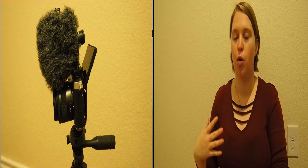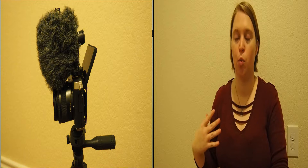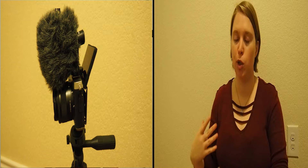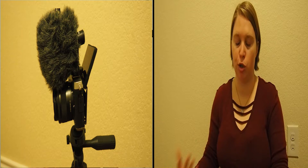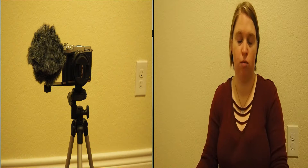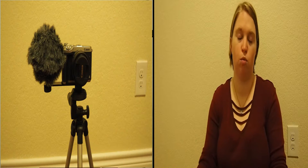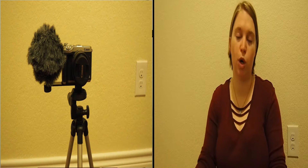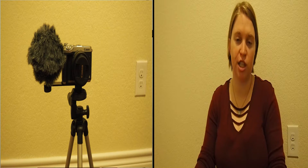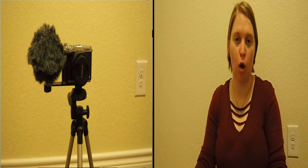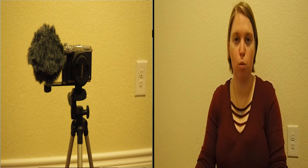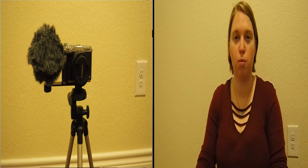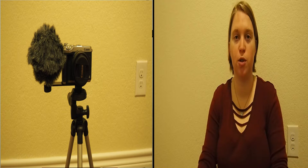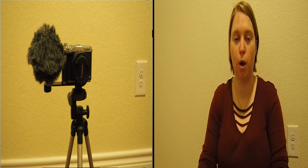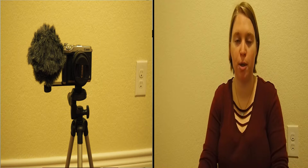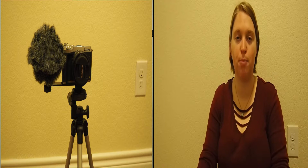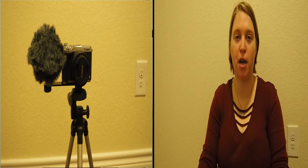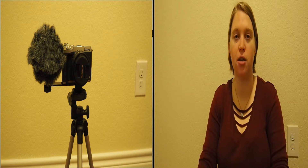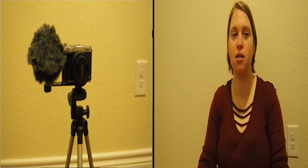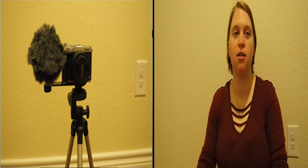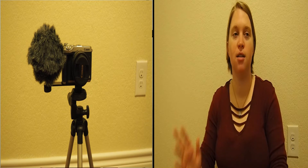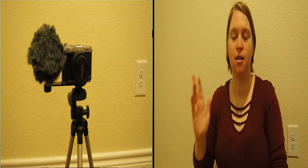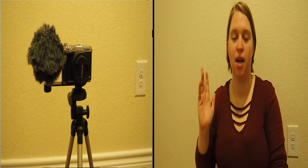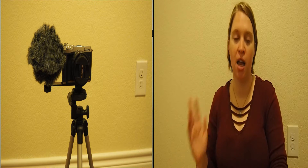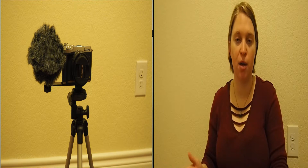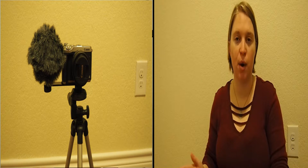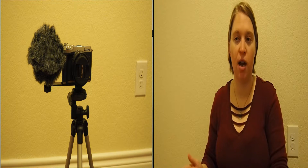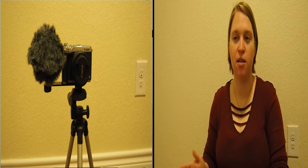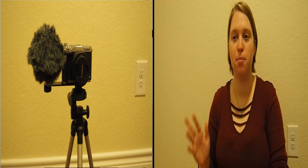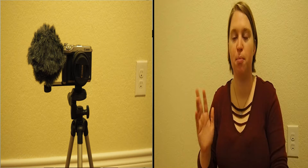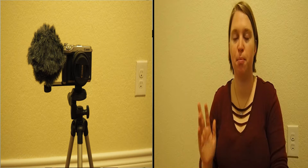which works out so much better anyway